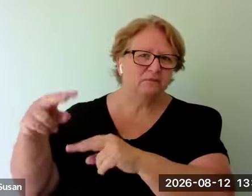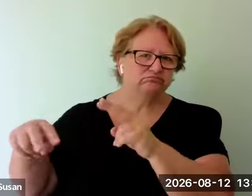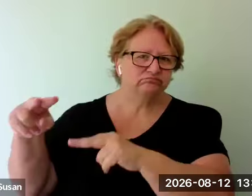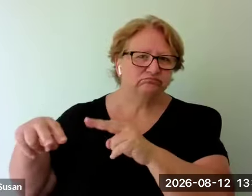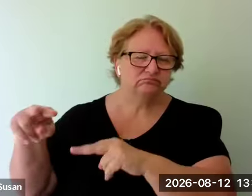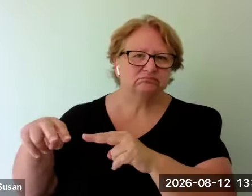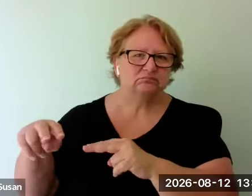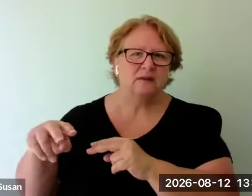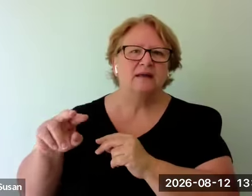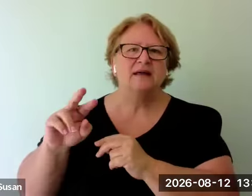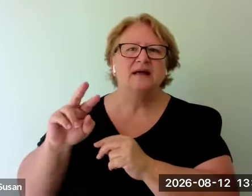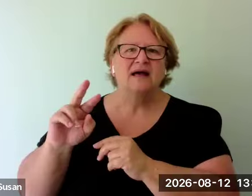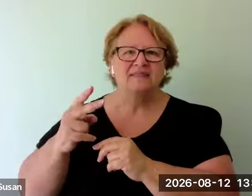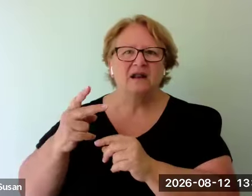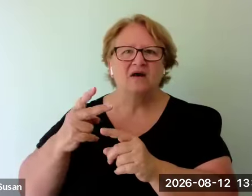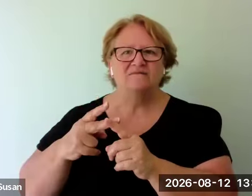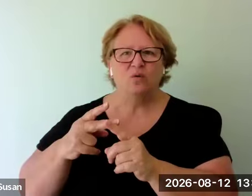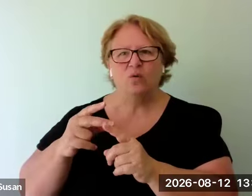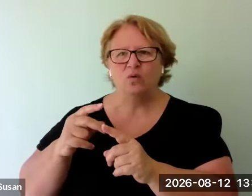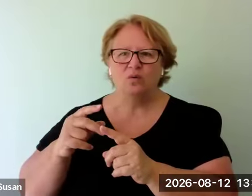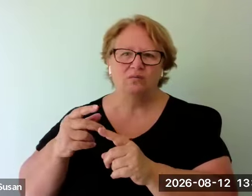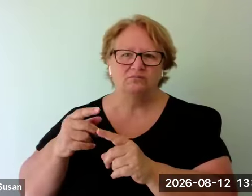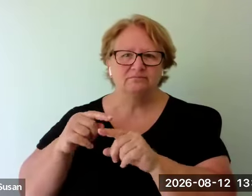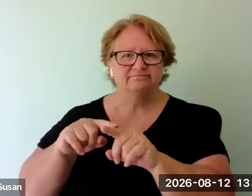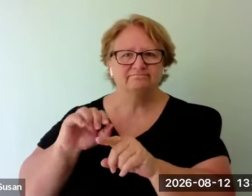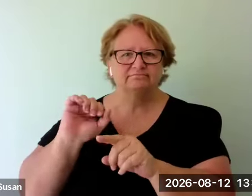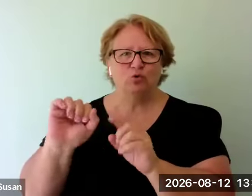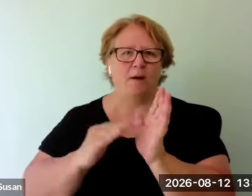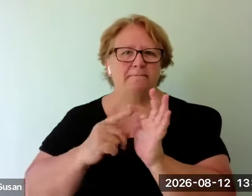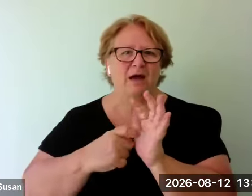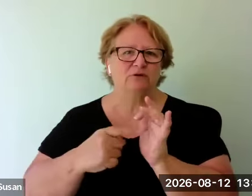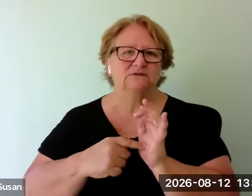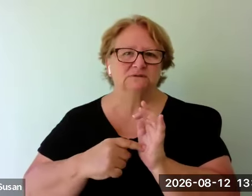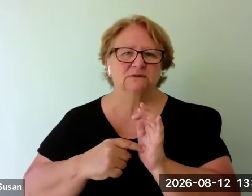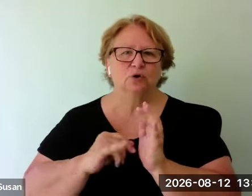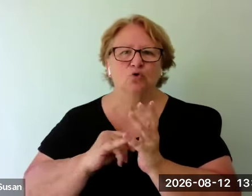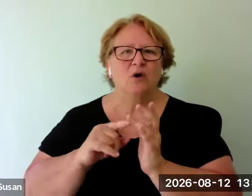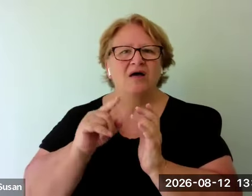independent panel review